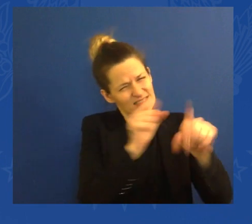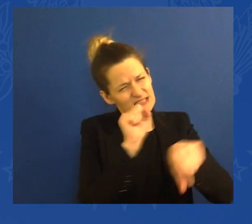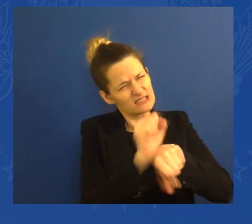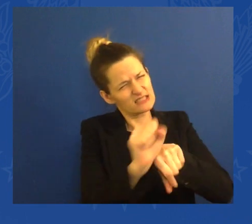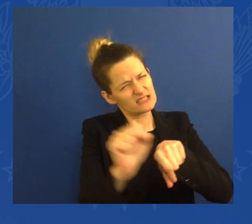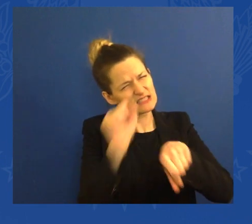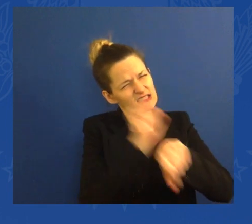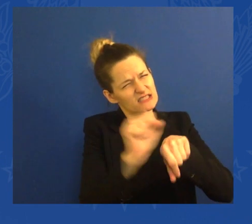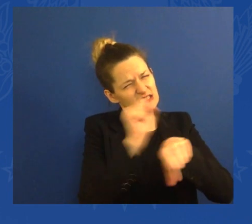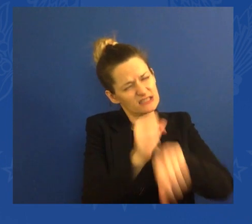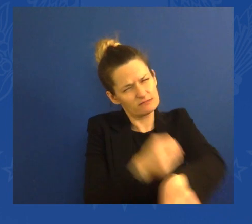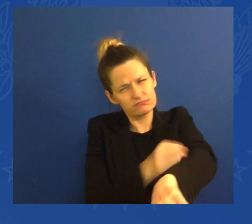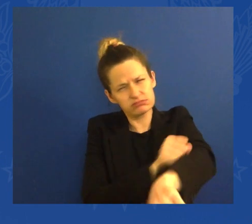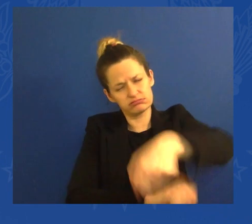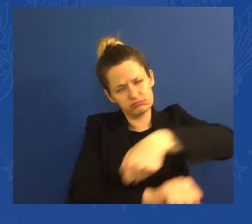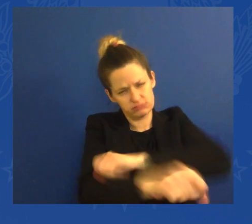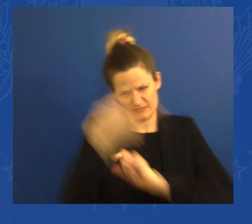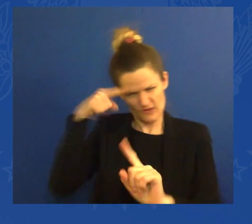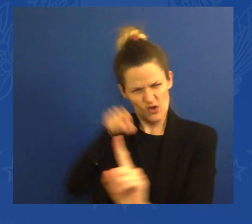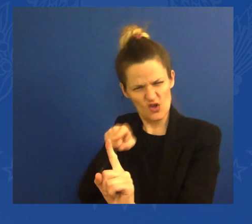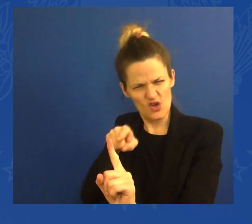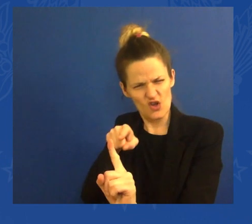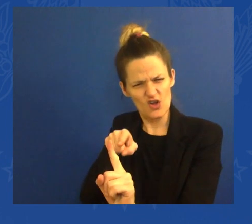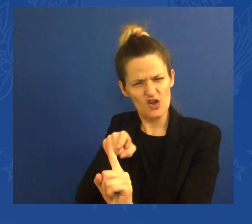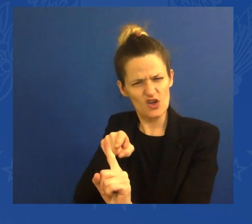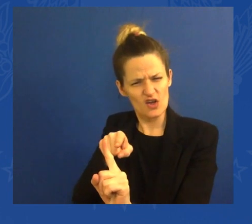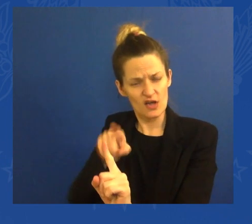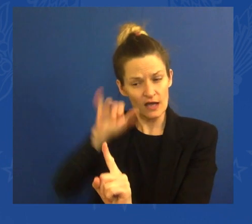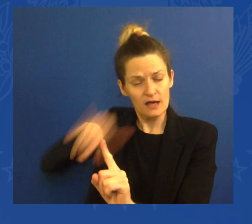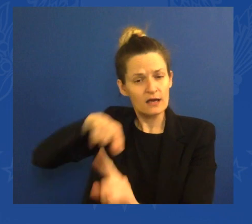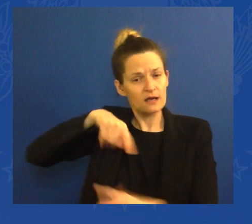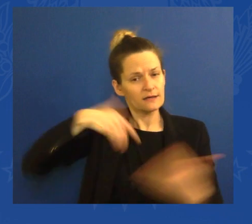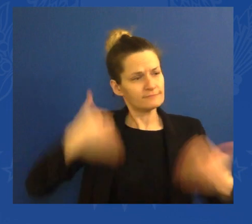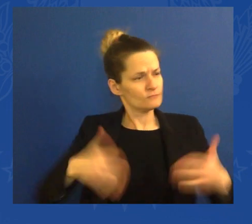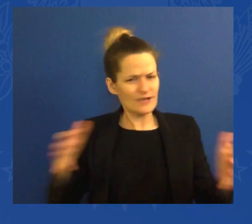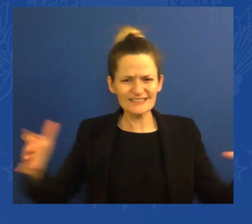back to school and find jobs and catch up on bills.